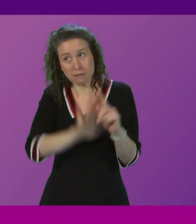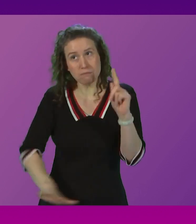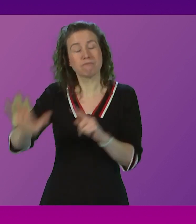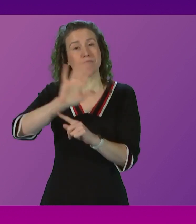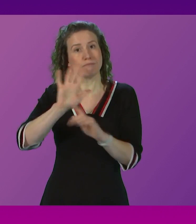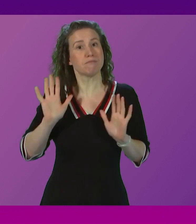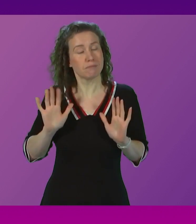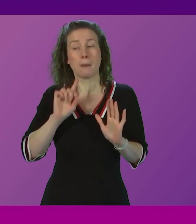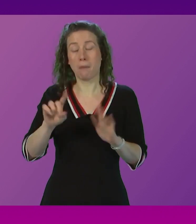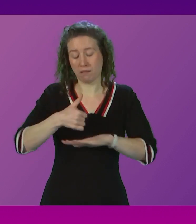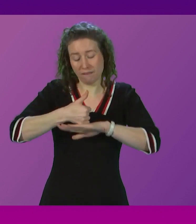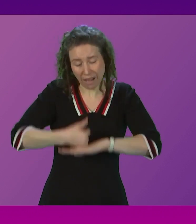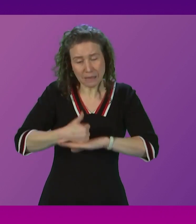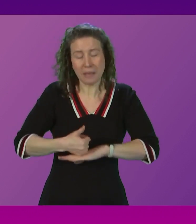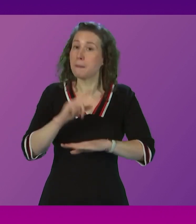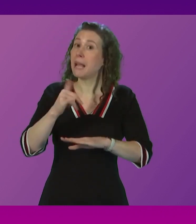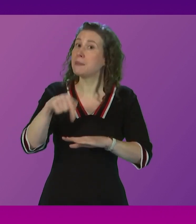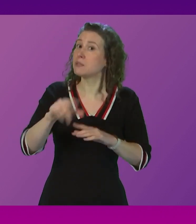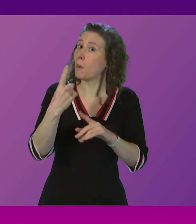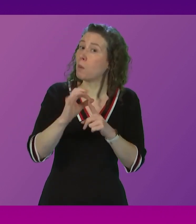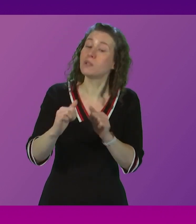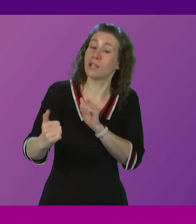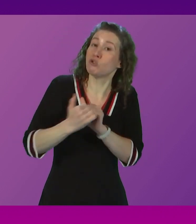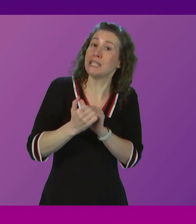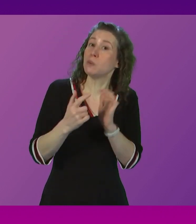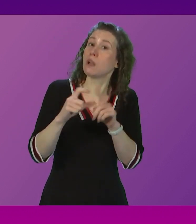However, fundamentally—this is perhaps a point of agreement with Douglas Ross—all of us are